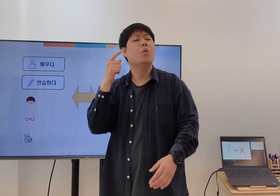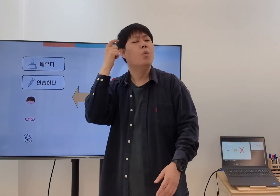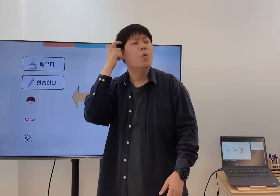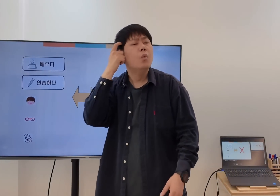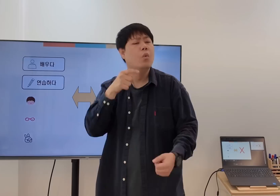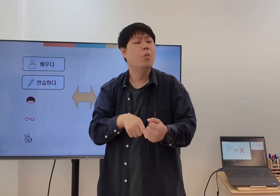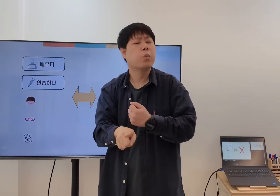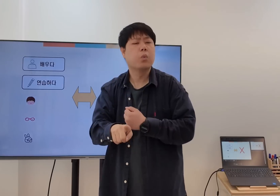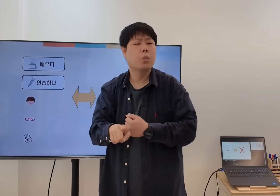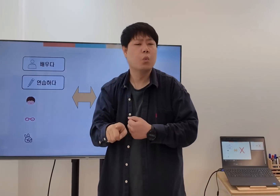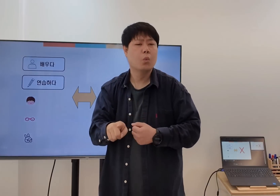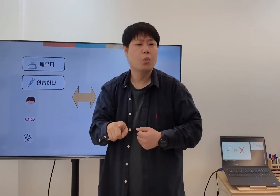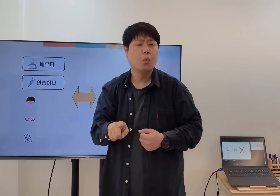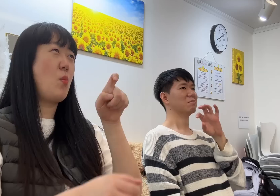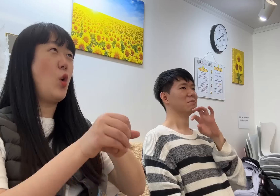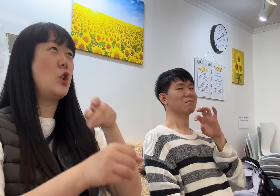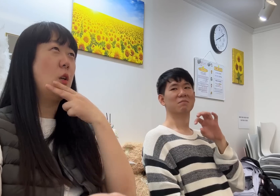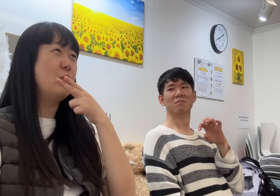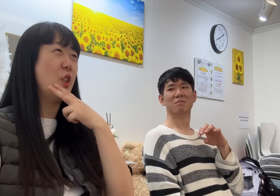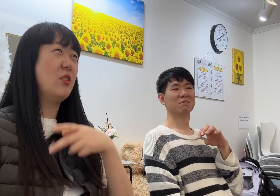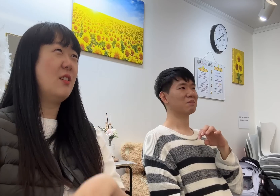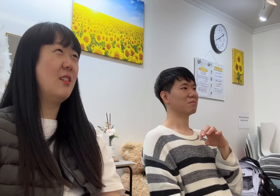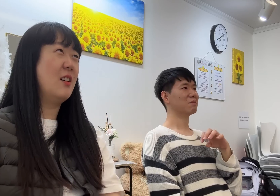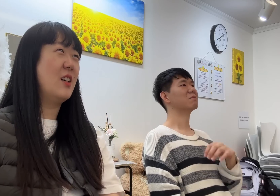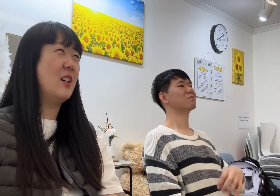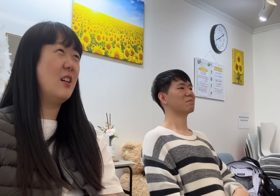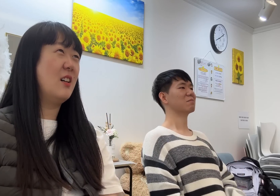Why is that? Because there is no object. Nod.